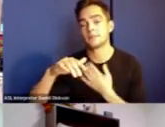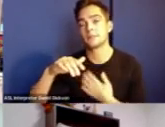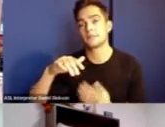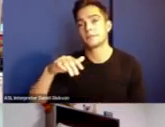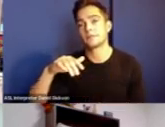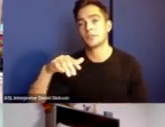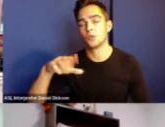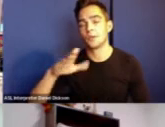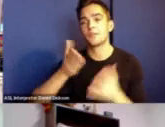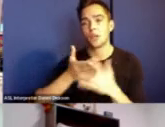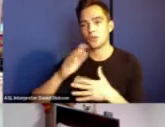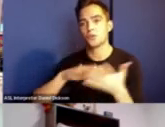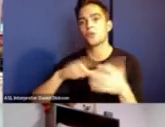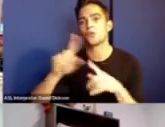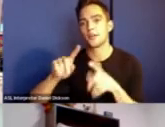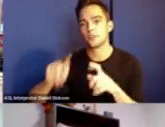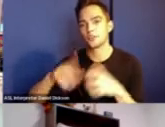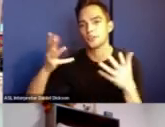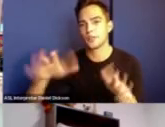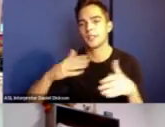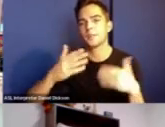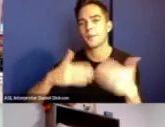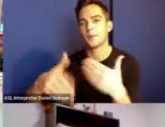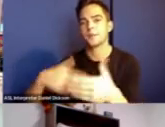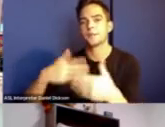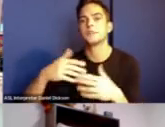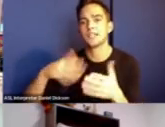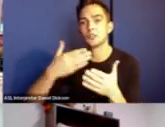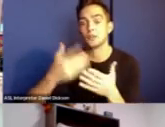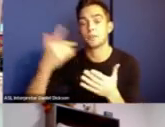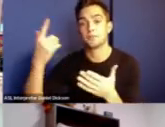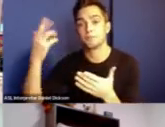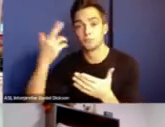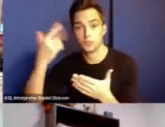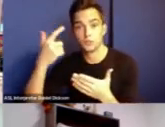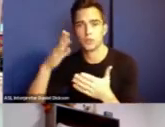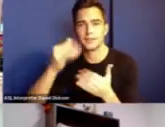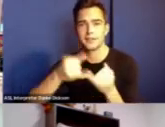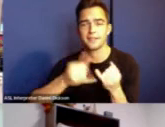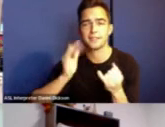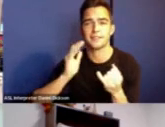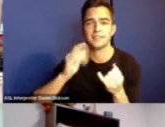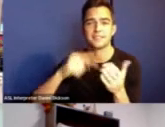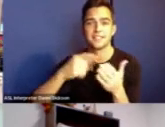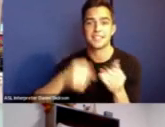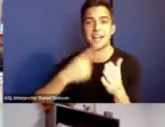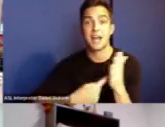questions. Which is good, because we're just at the end of the hour. Just a couple of